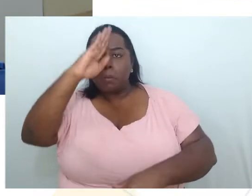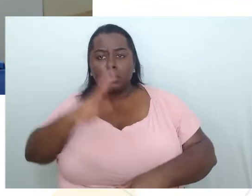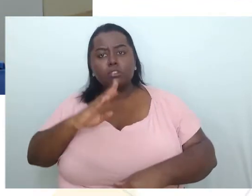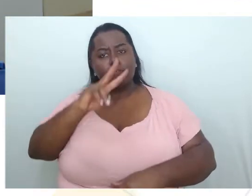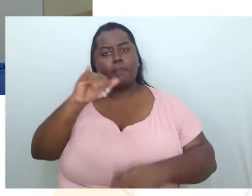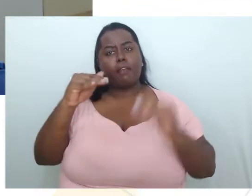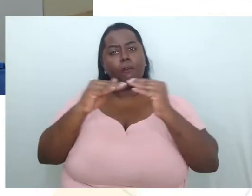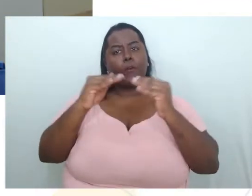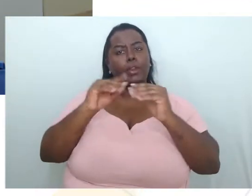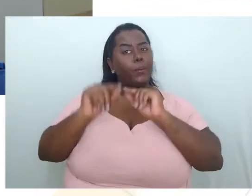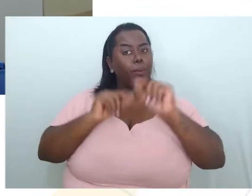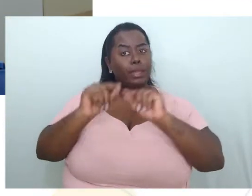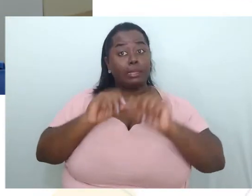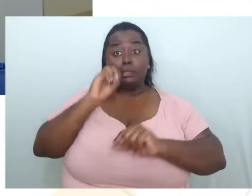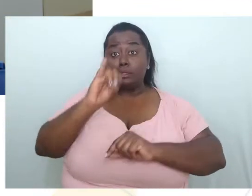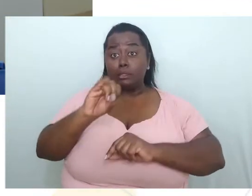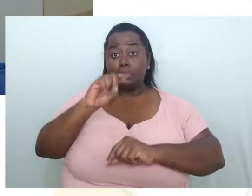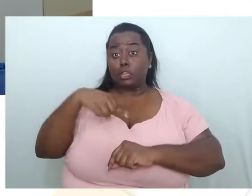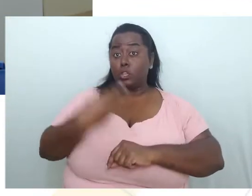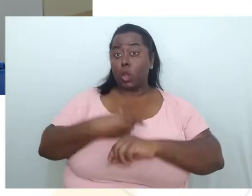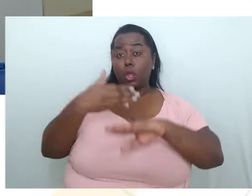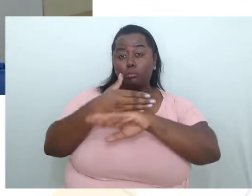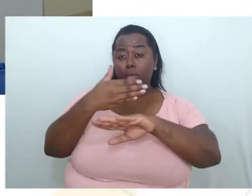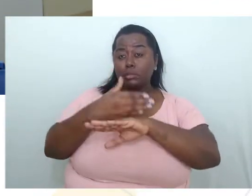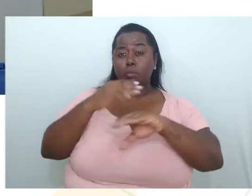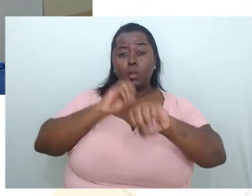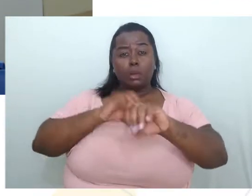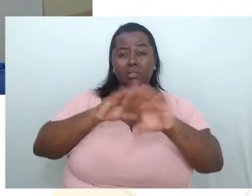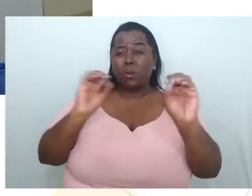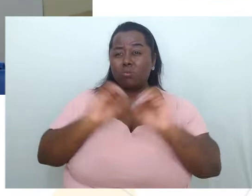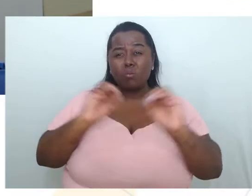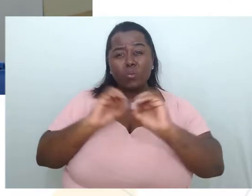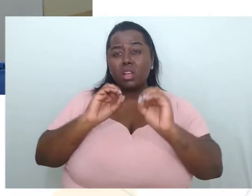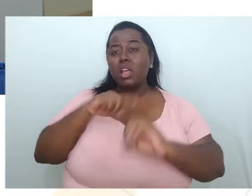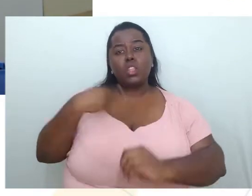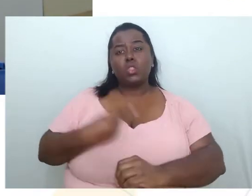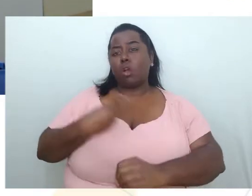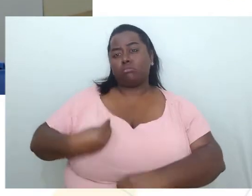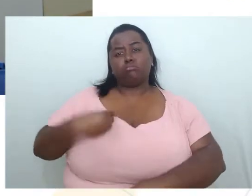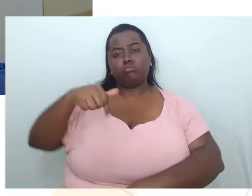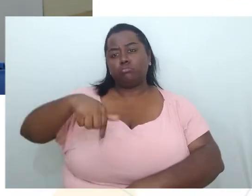in these kinds of situations if we didn't have education, we might have